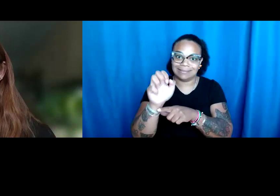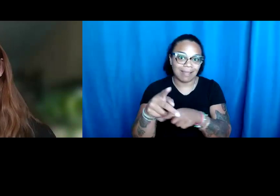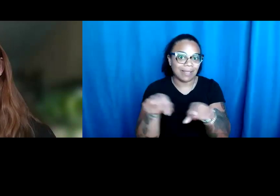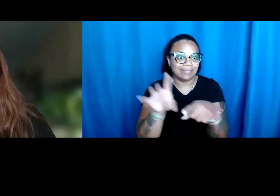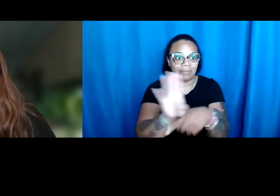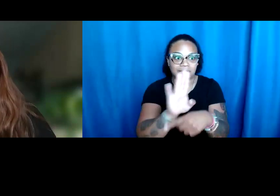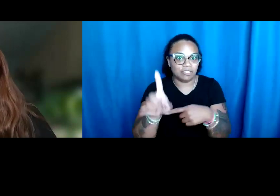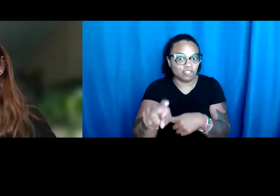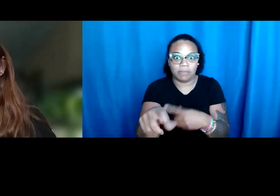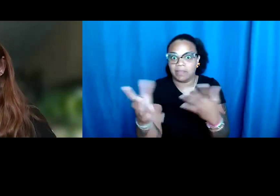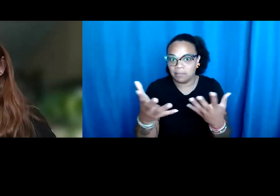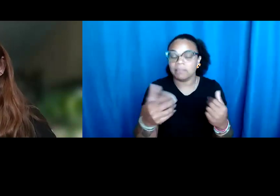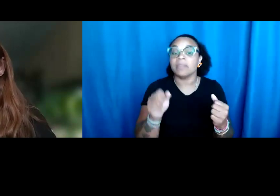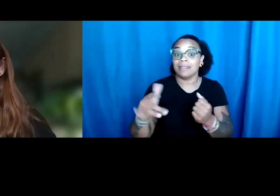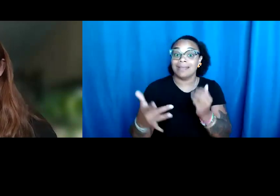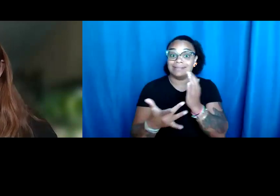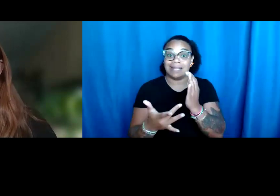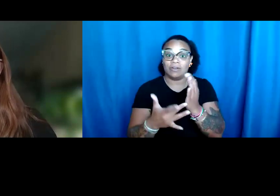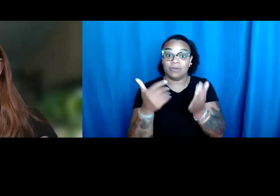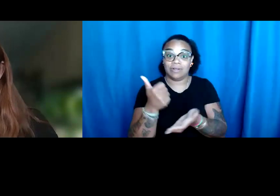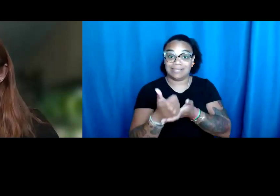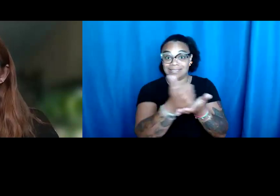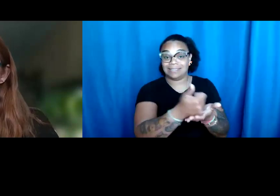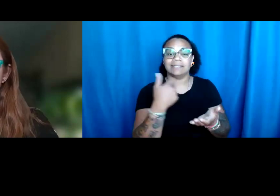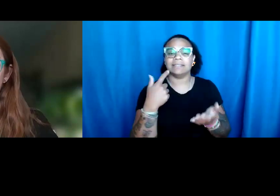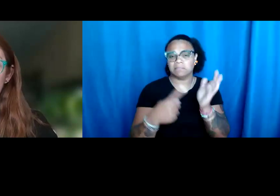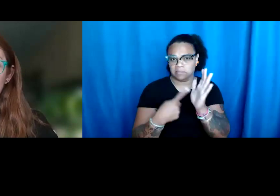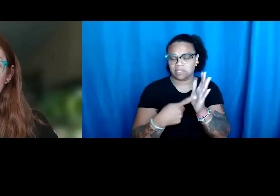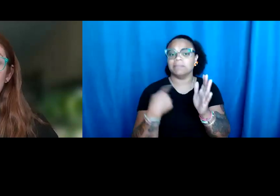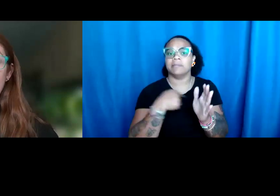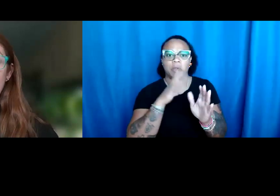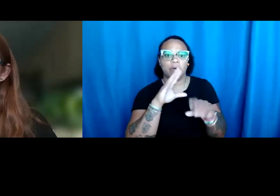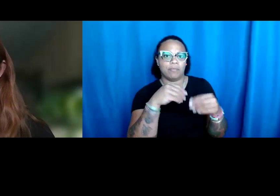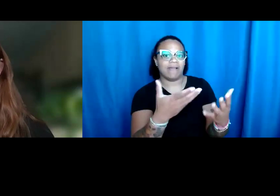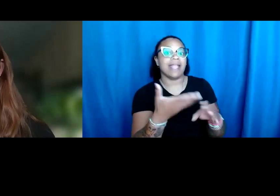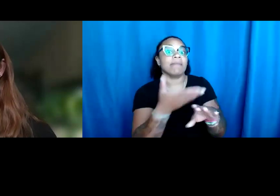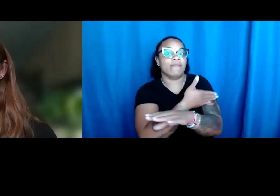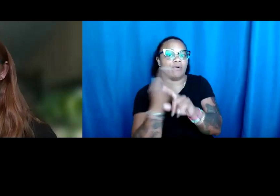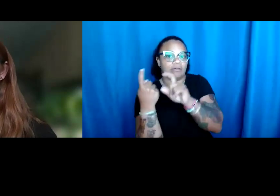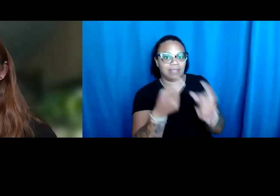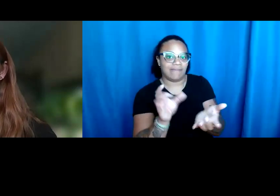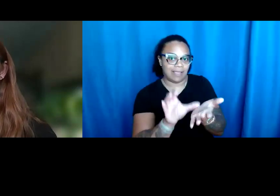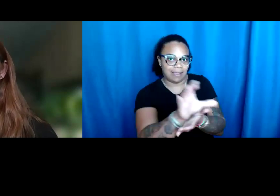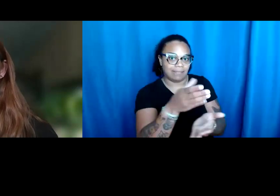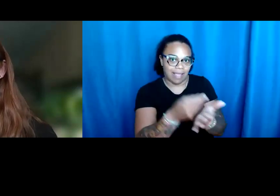And that technical assistance we will sometimes do before providing capital and sometimes simultaneously.